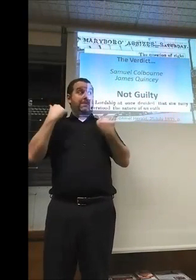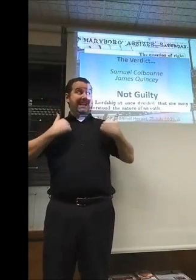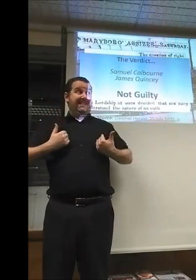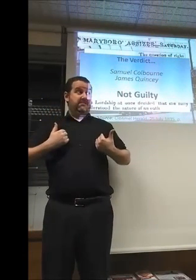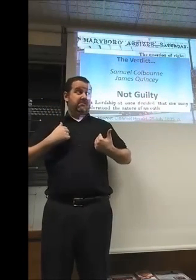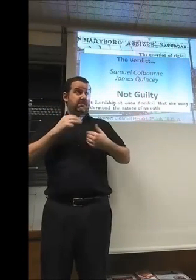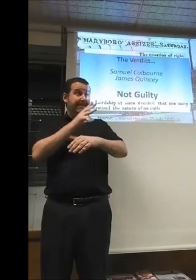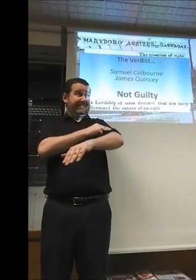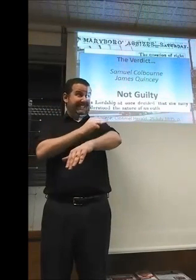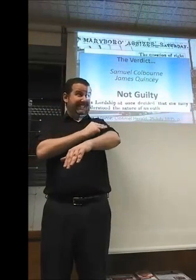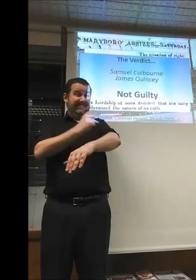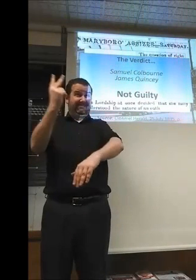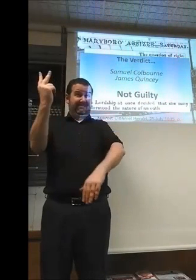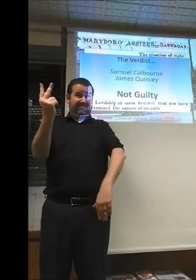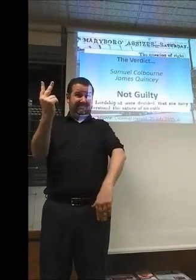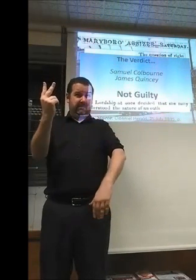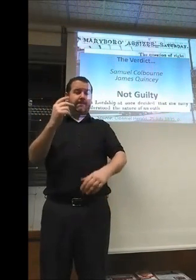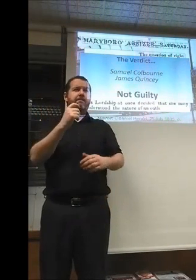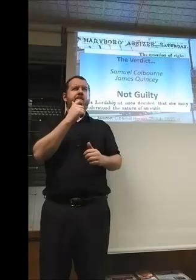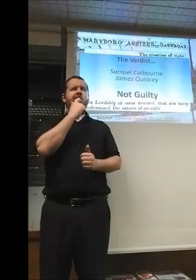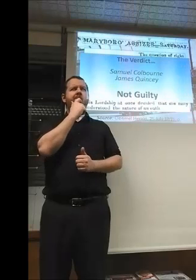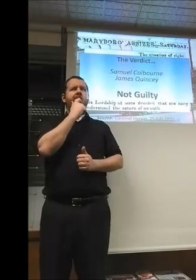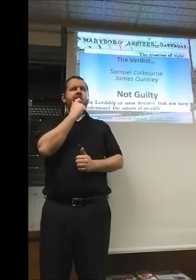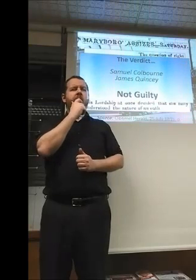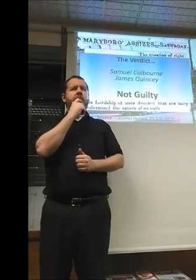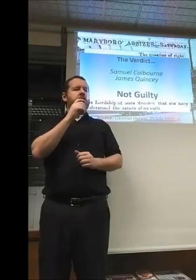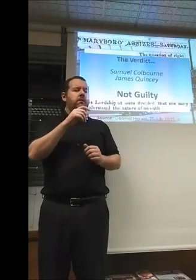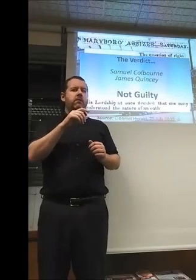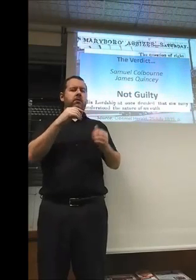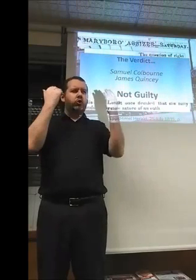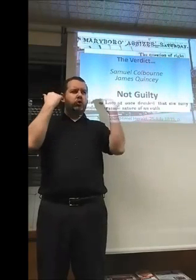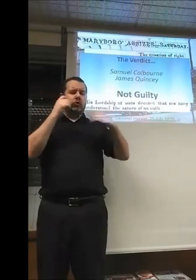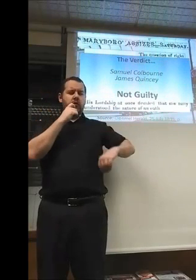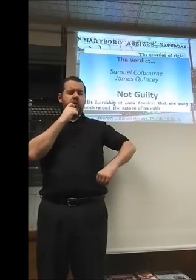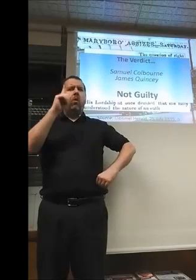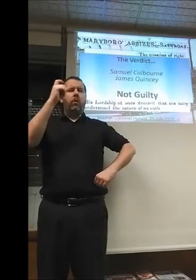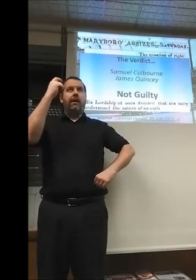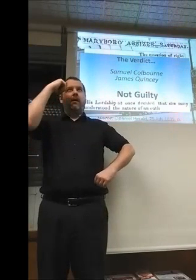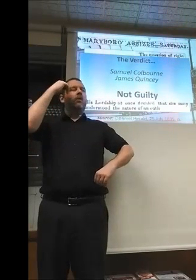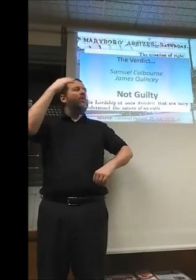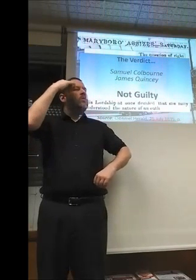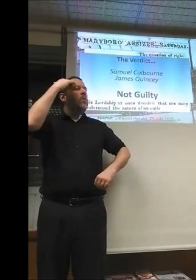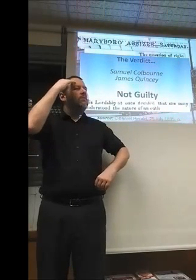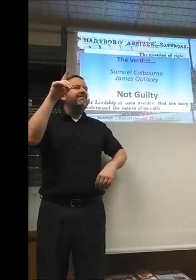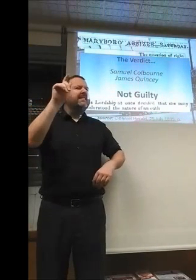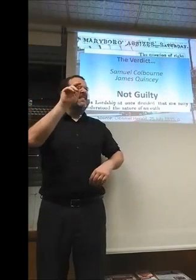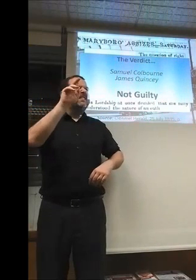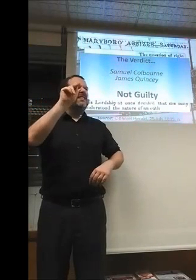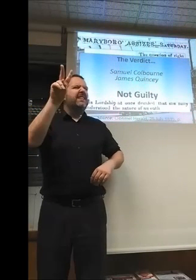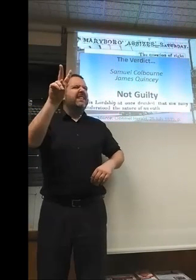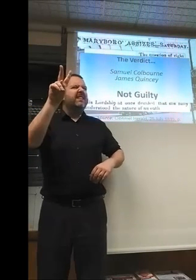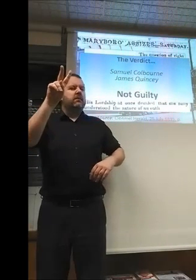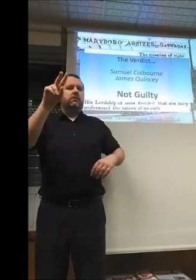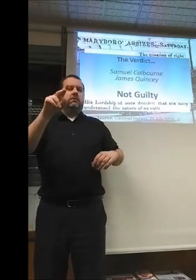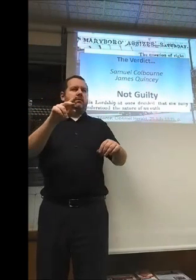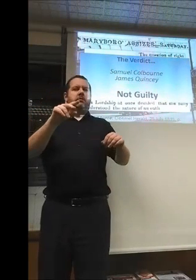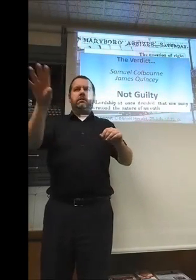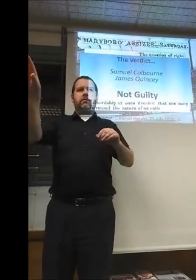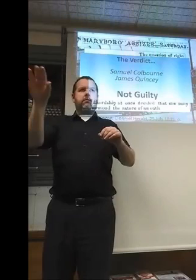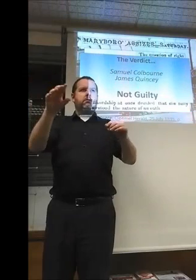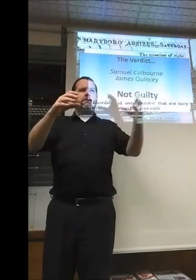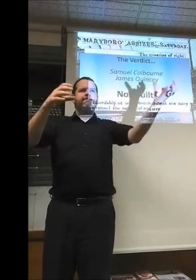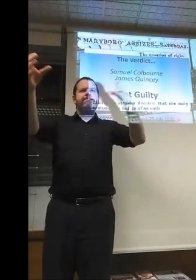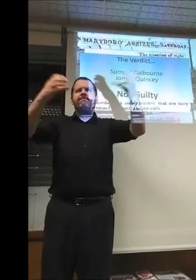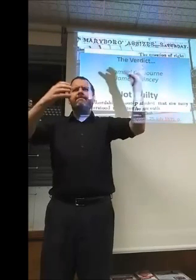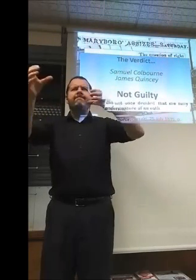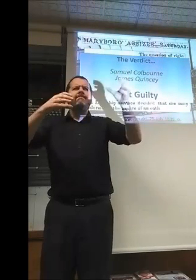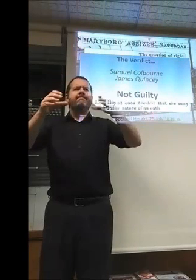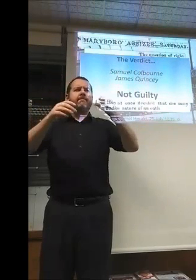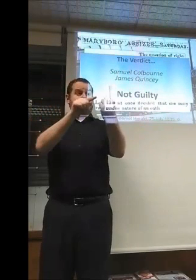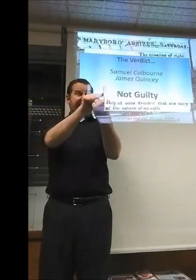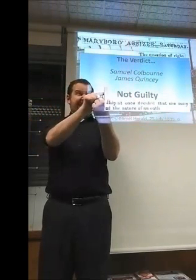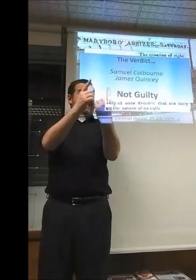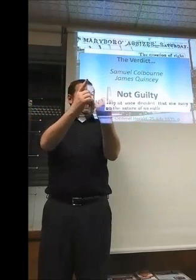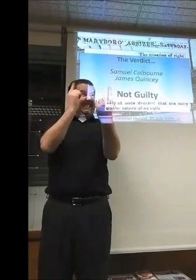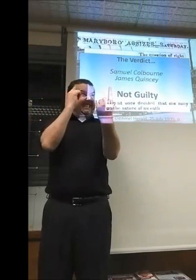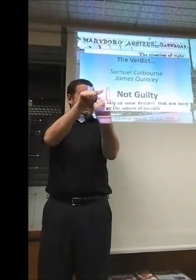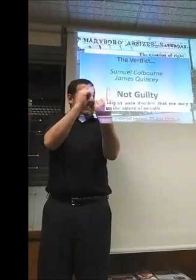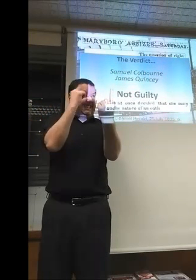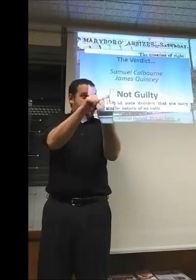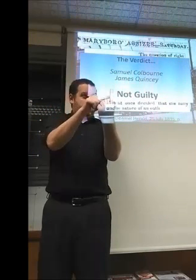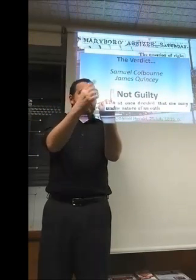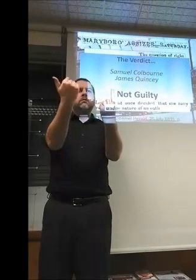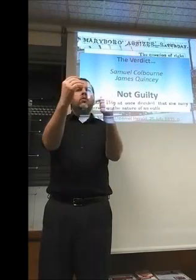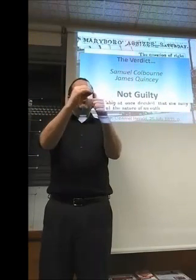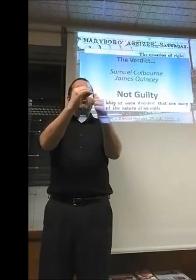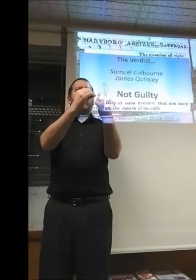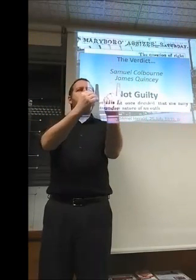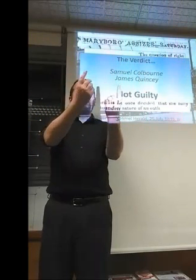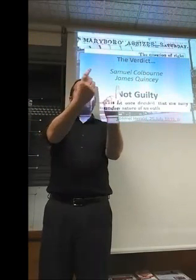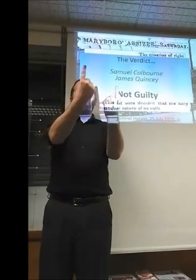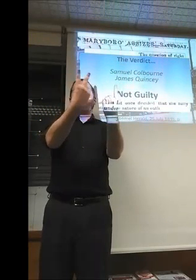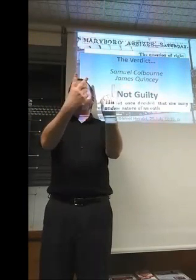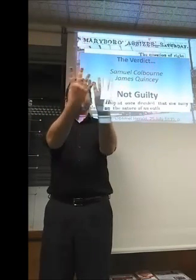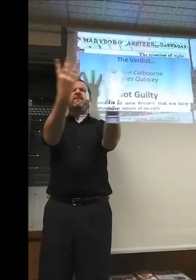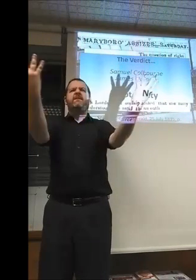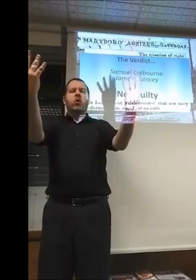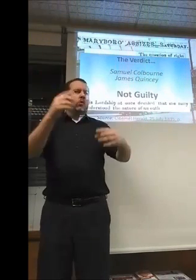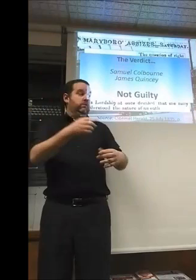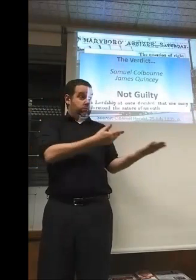So I thought this was quite an interesting case, so John was brought to court and his